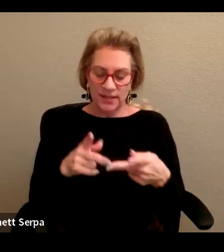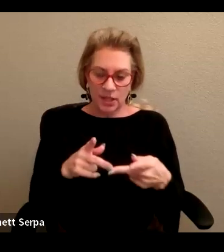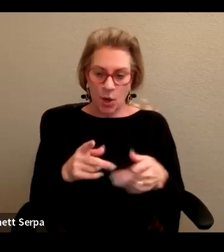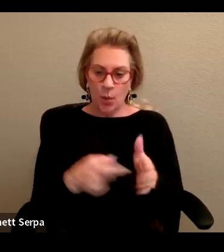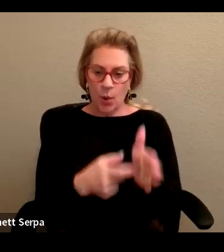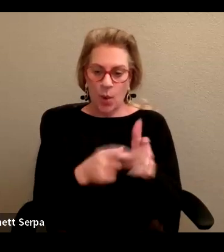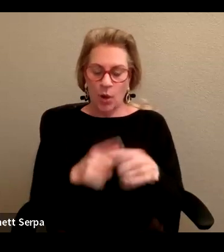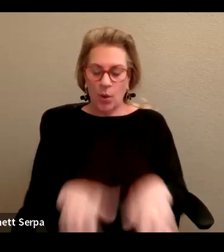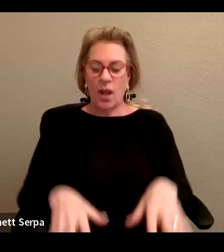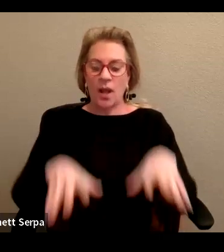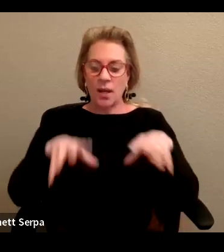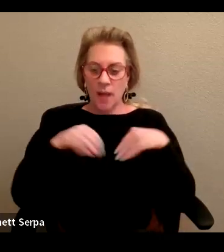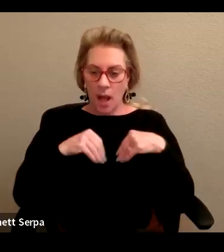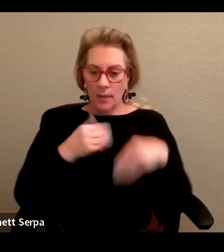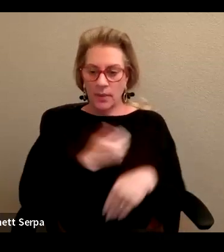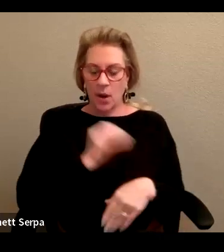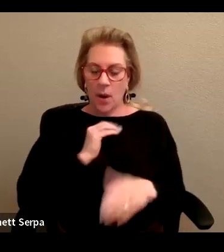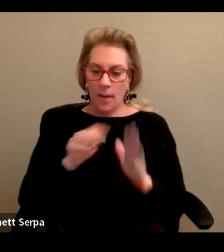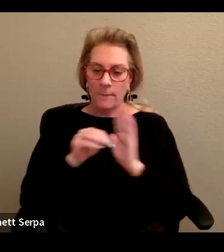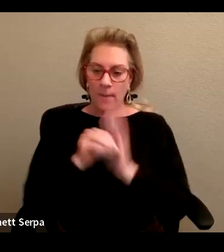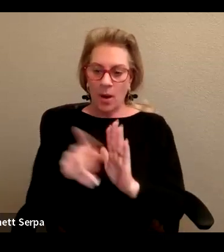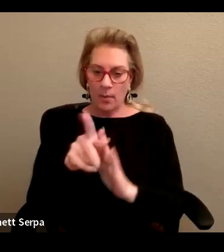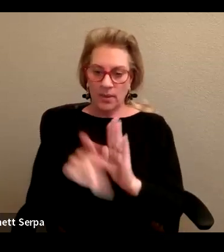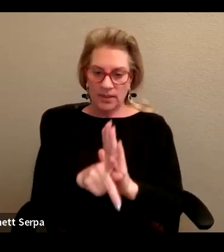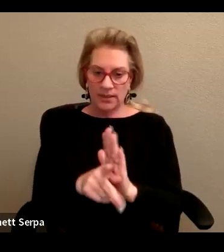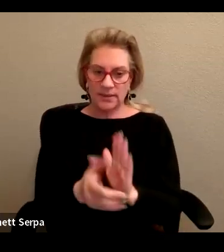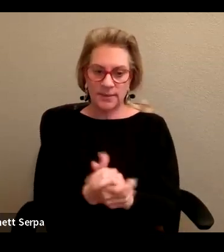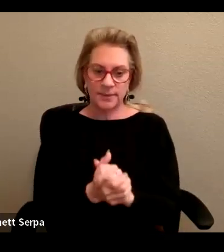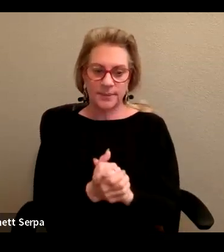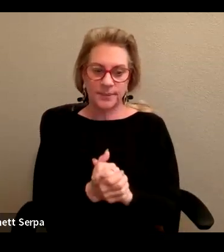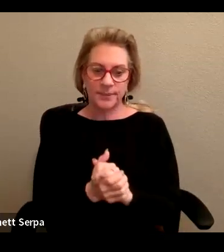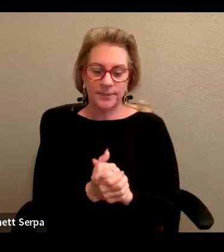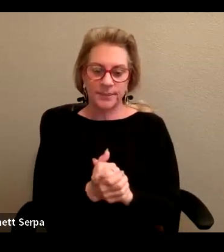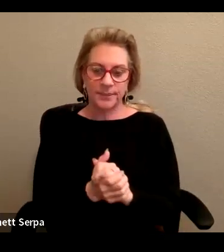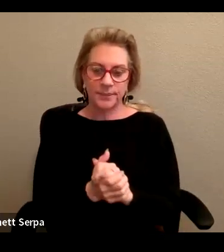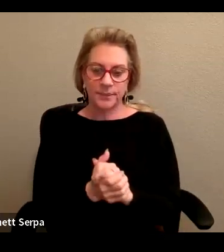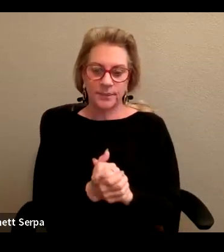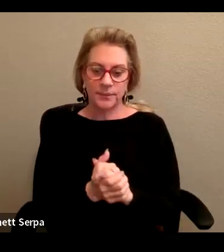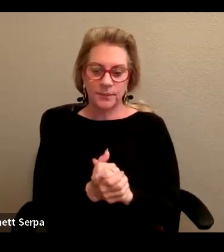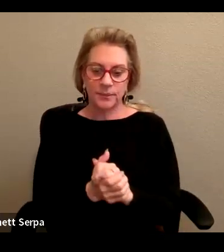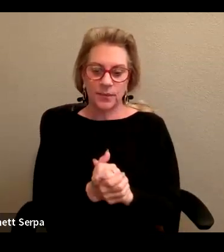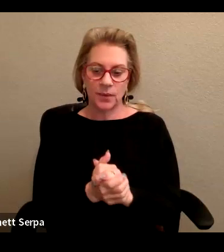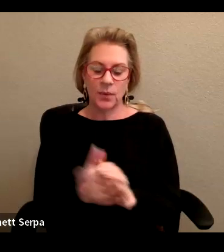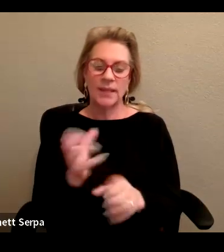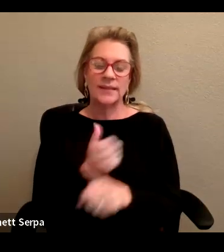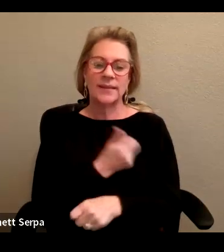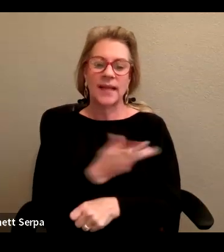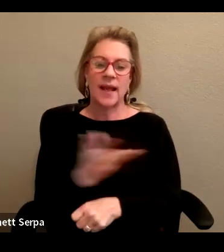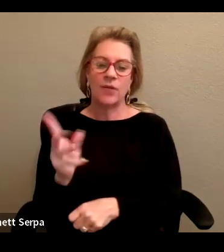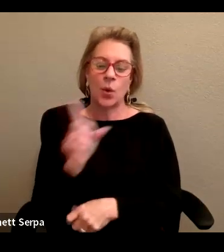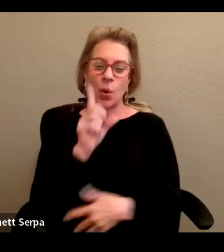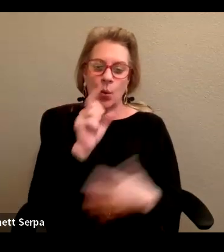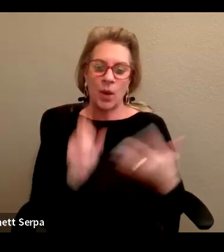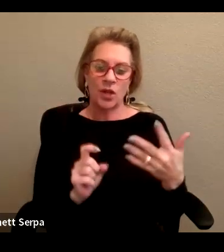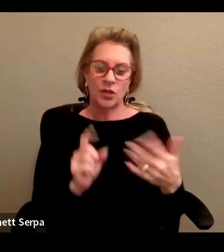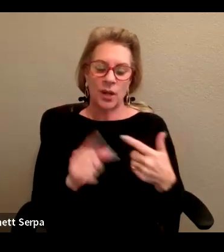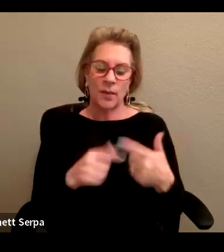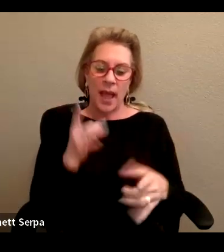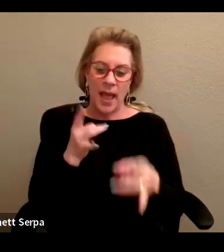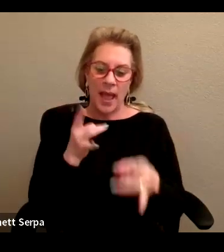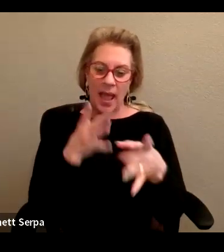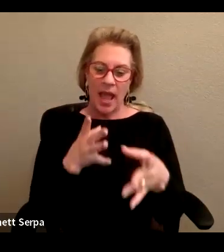policies we received a number of questions about hate crimes and this is something that